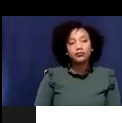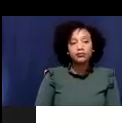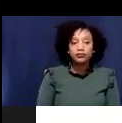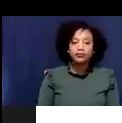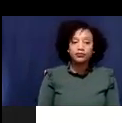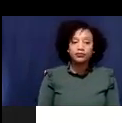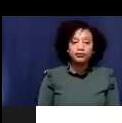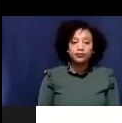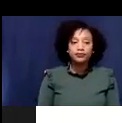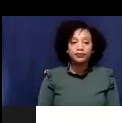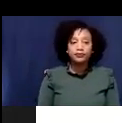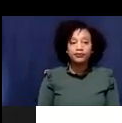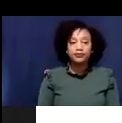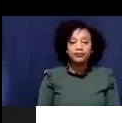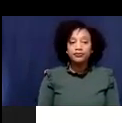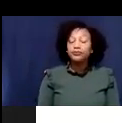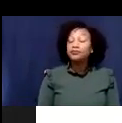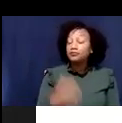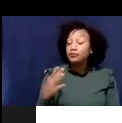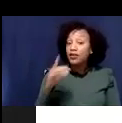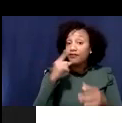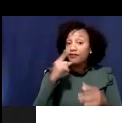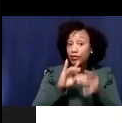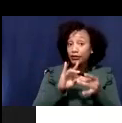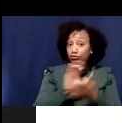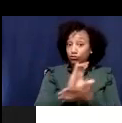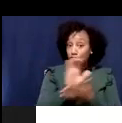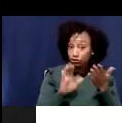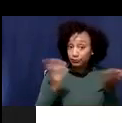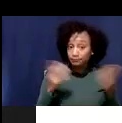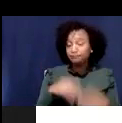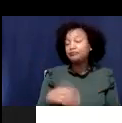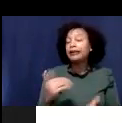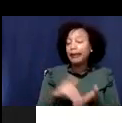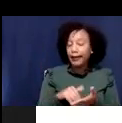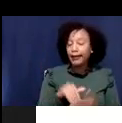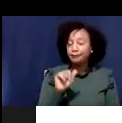The rating guide for the relationship criteria, again, shows the rating scale